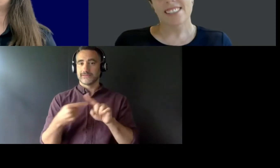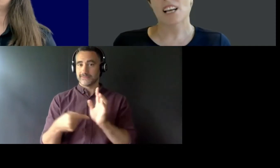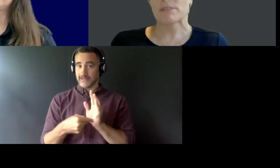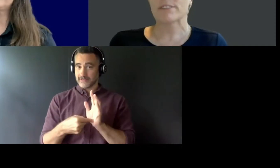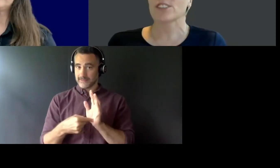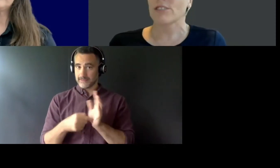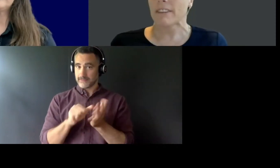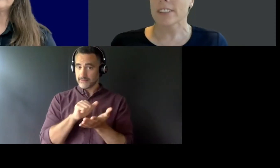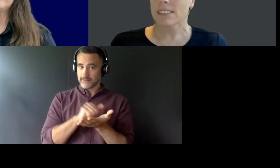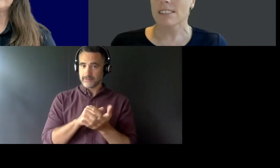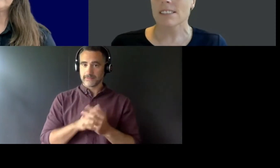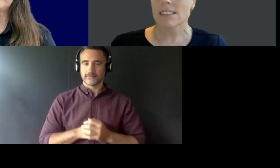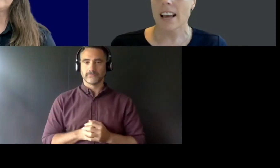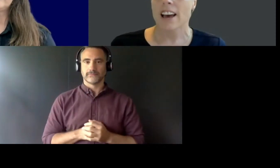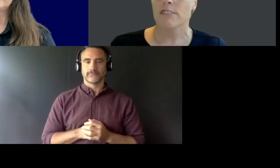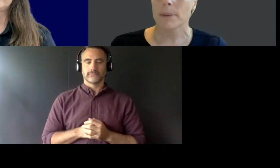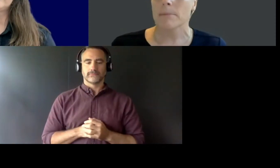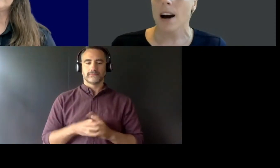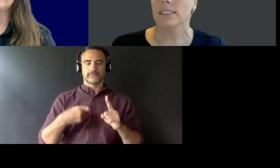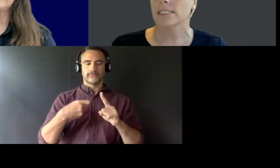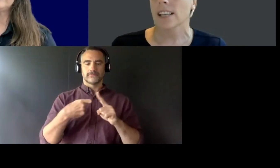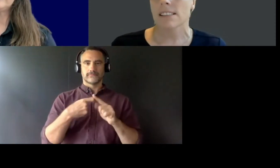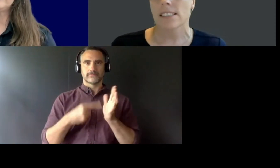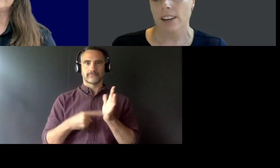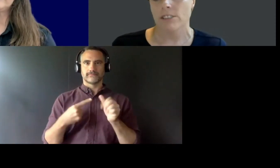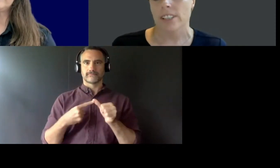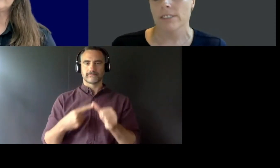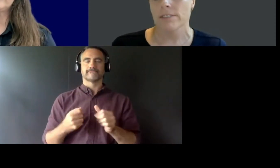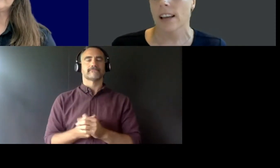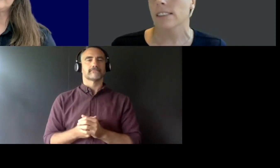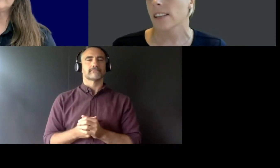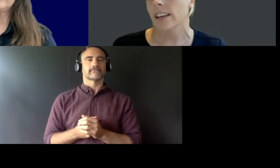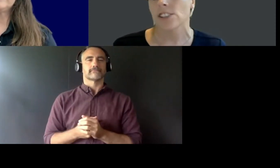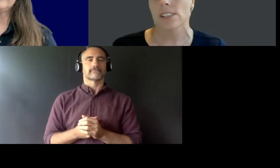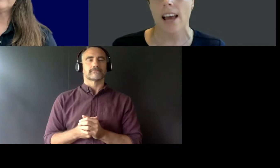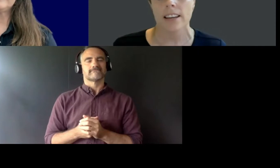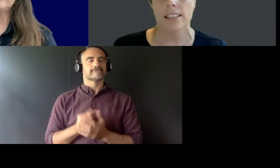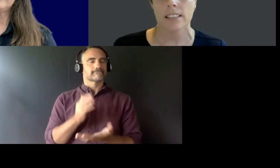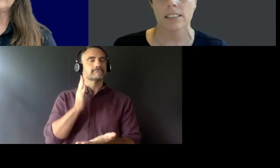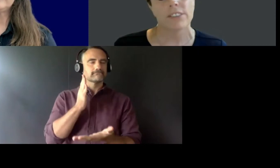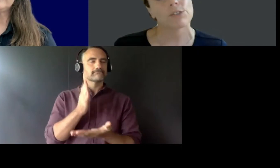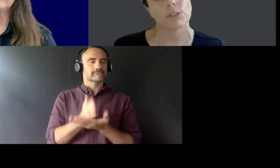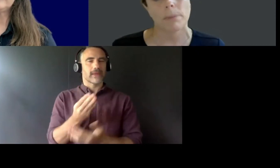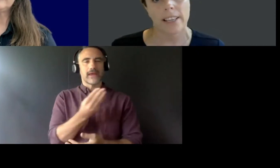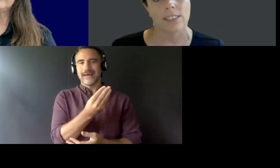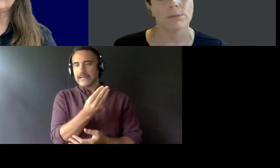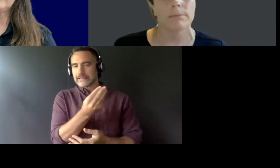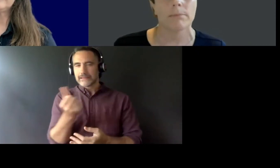Some of the graphics have been marked as decorative as they are just adding visual appeal, but